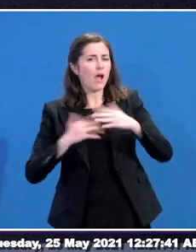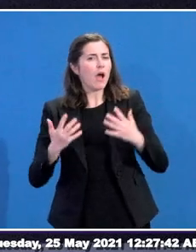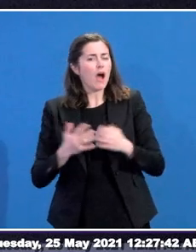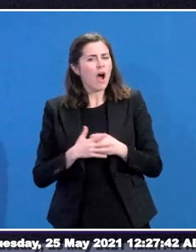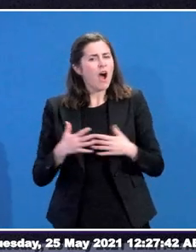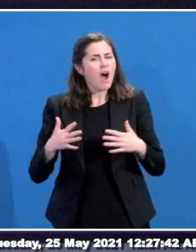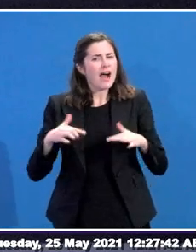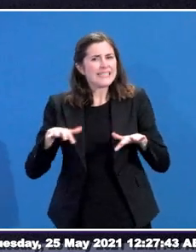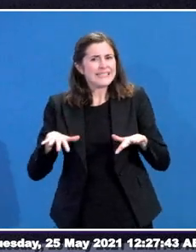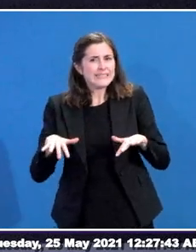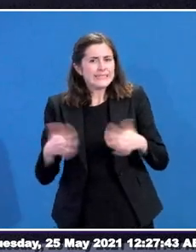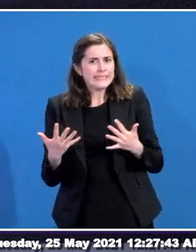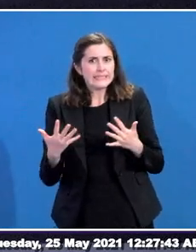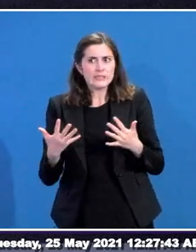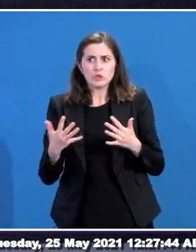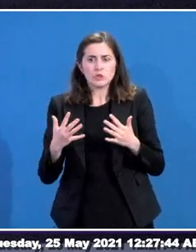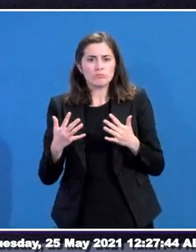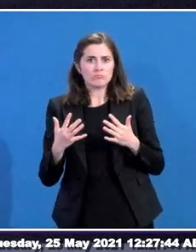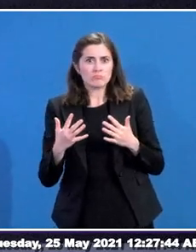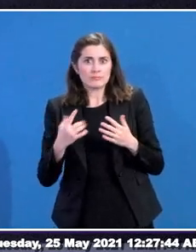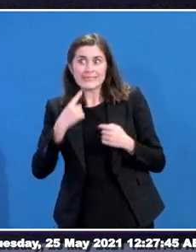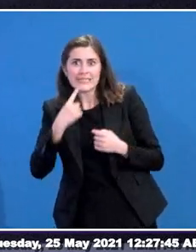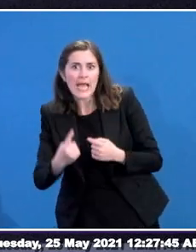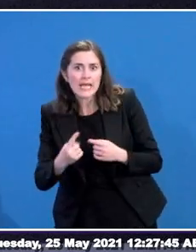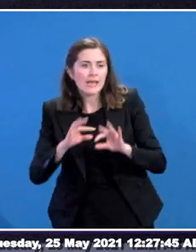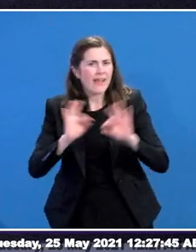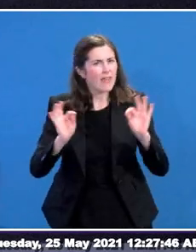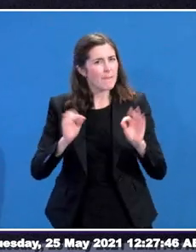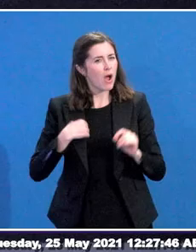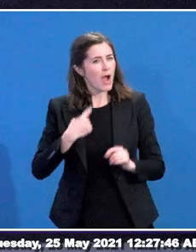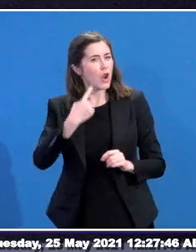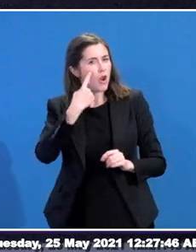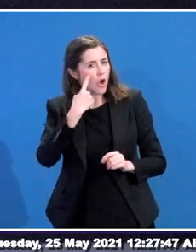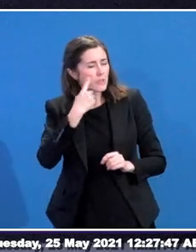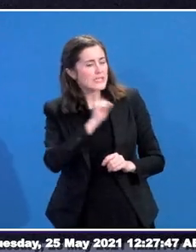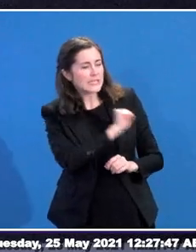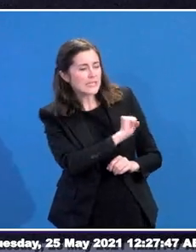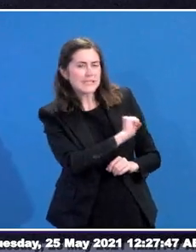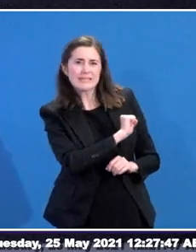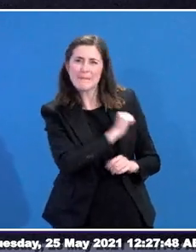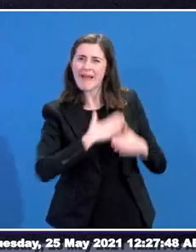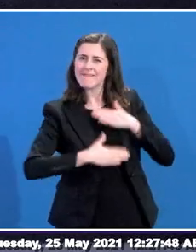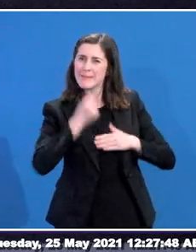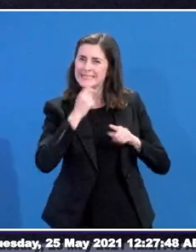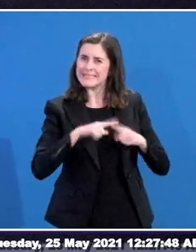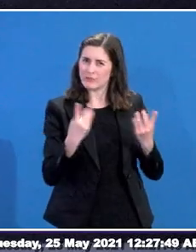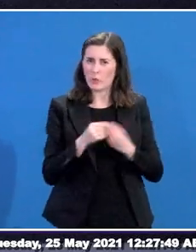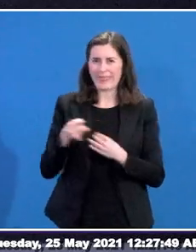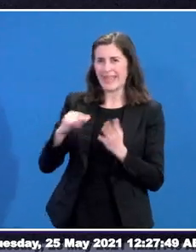But, yeah. I just noticed a few things here and there. So I'm going to now